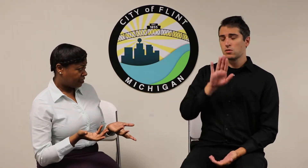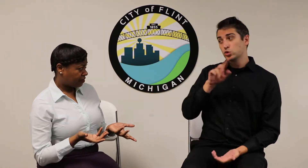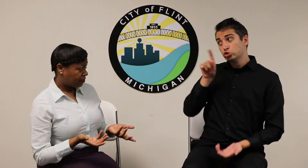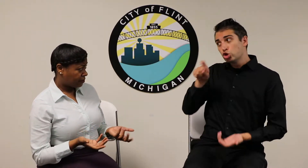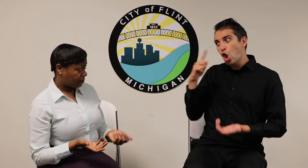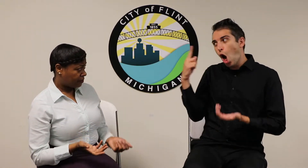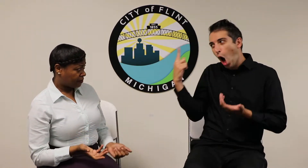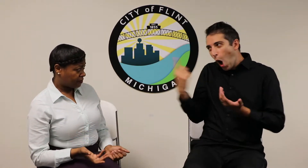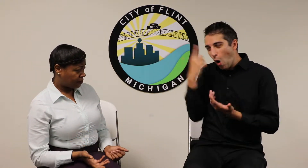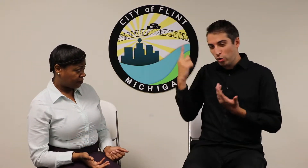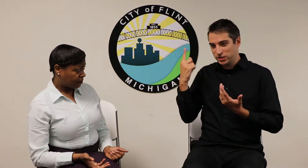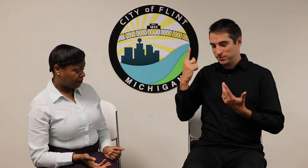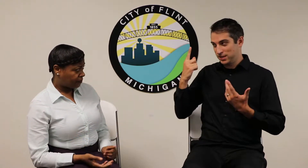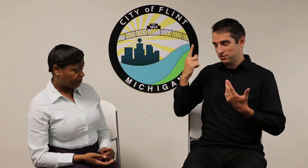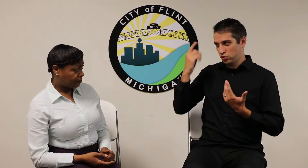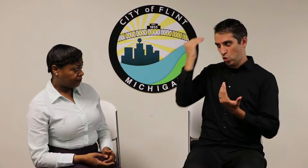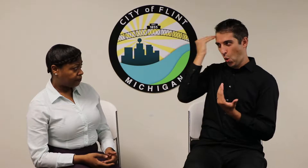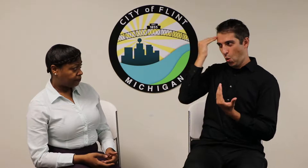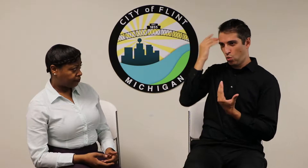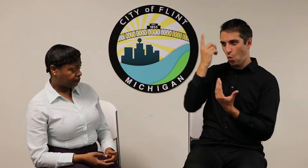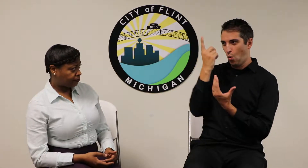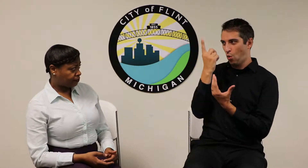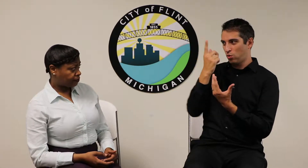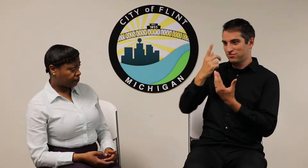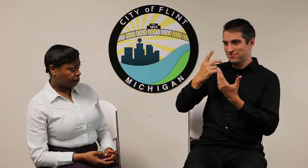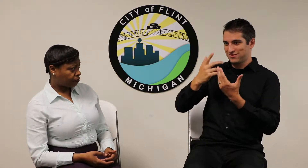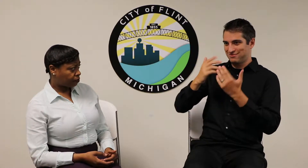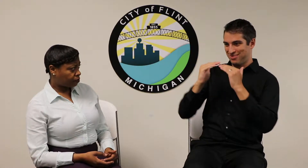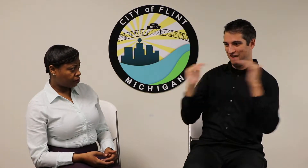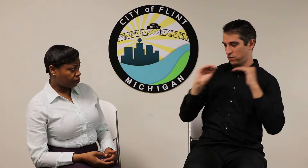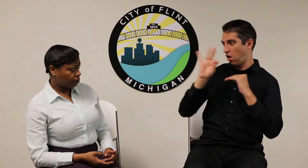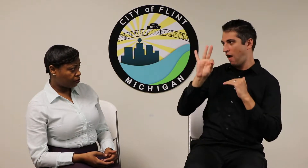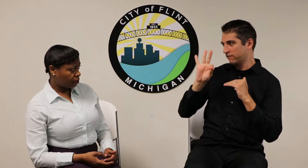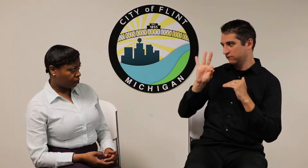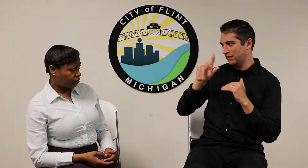You should always be concerned about the amount of lead in